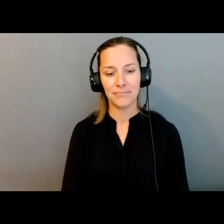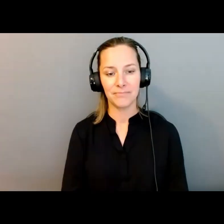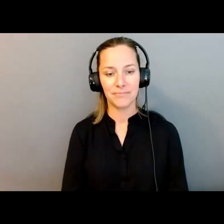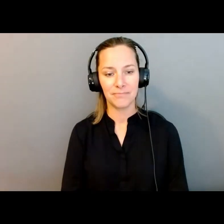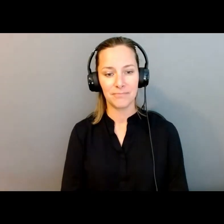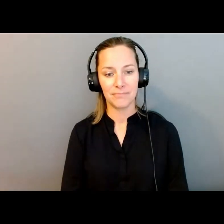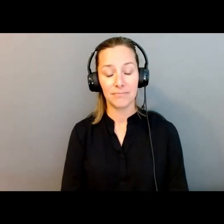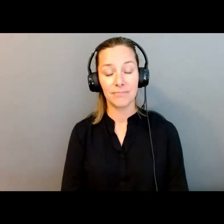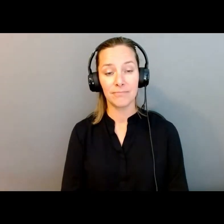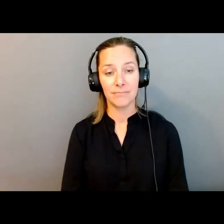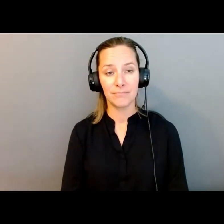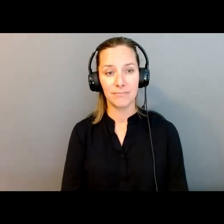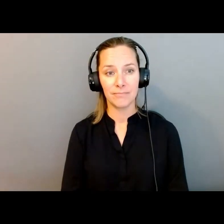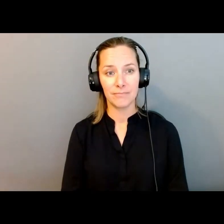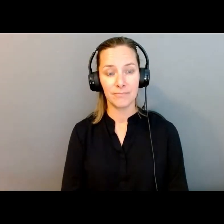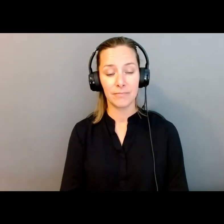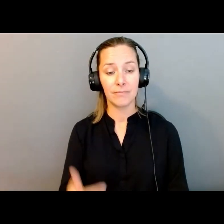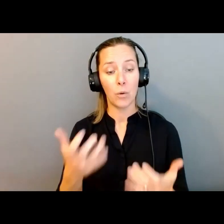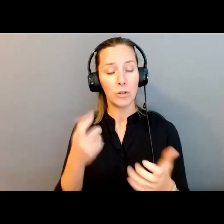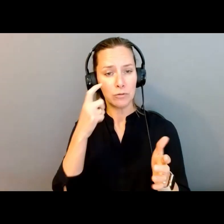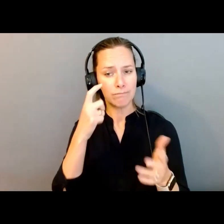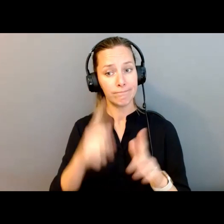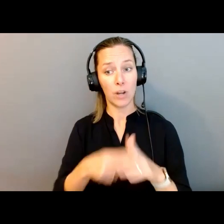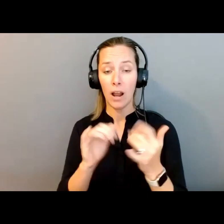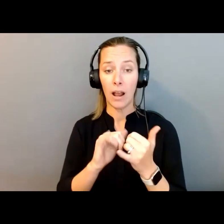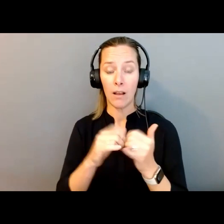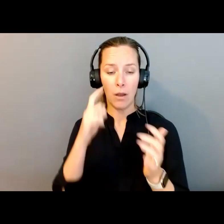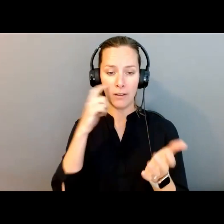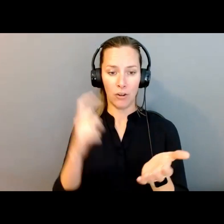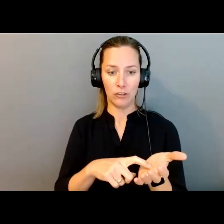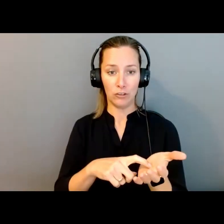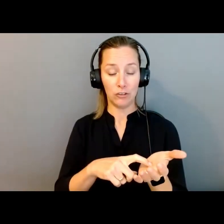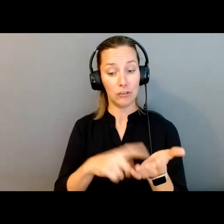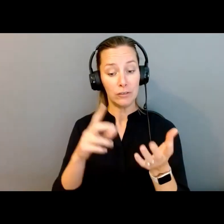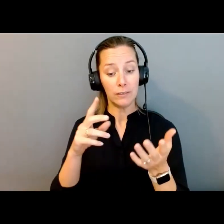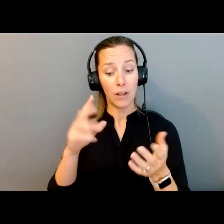I'd like to begin by acknowledging that the university hosting this event, Ontario Tech,